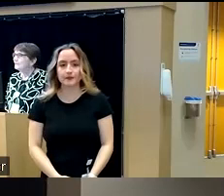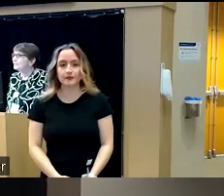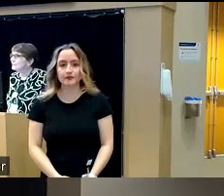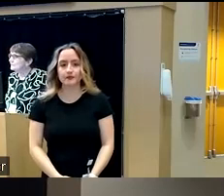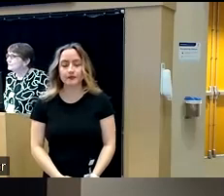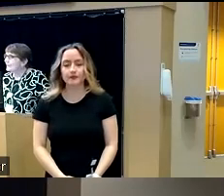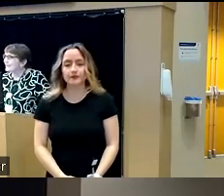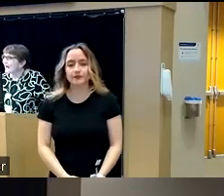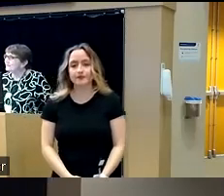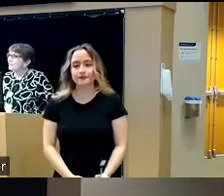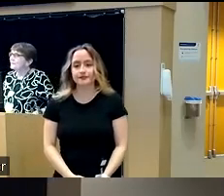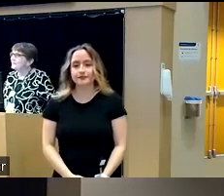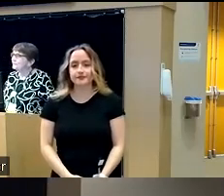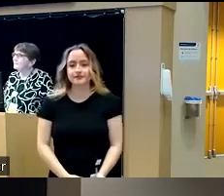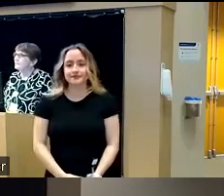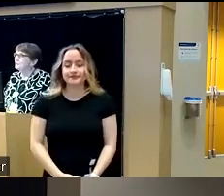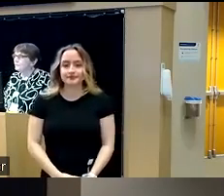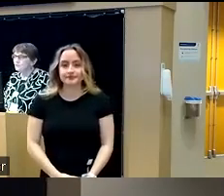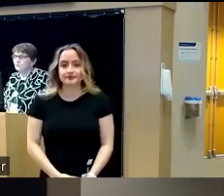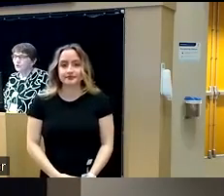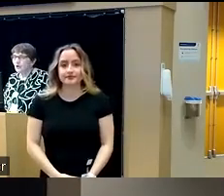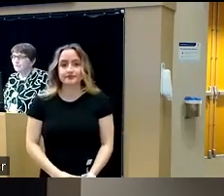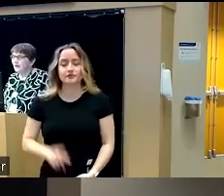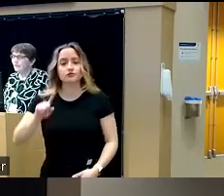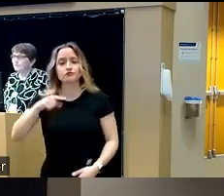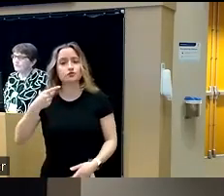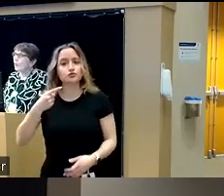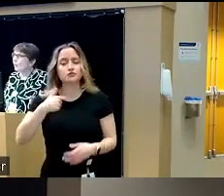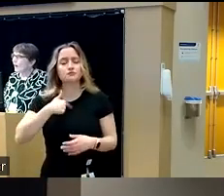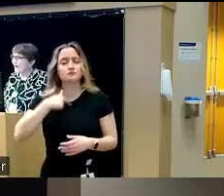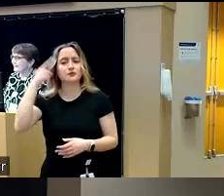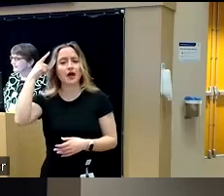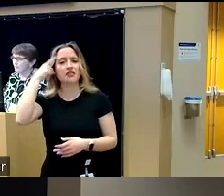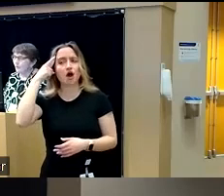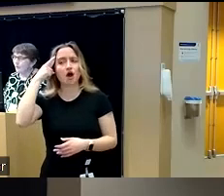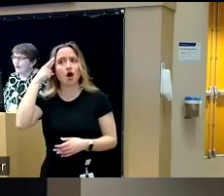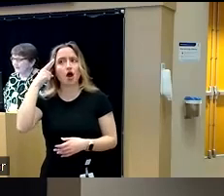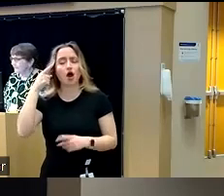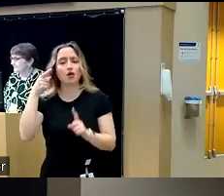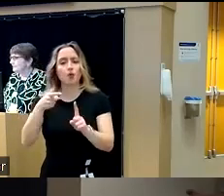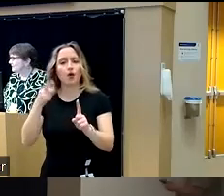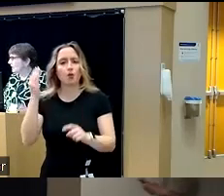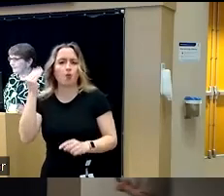but first I thought that it would be good to talk about why the why of this they're going to talk